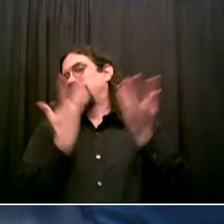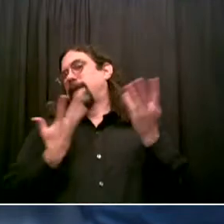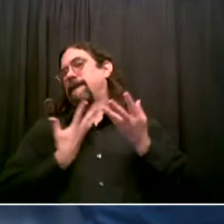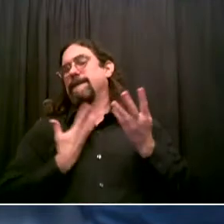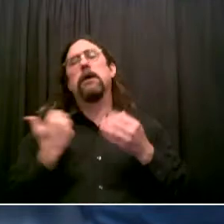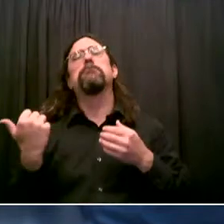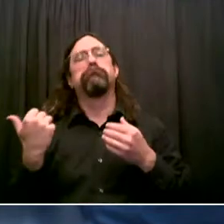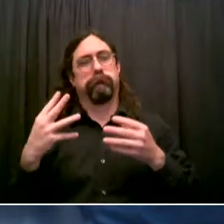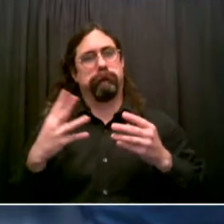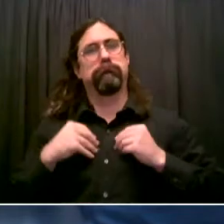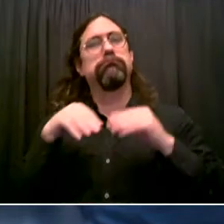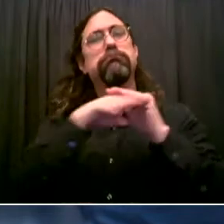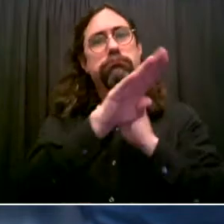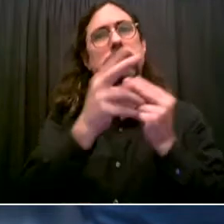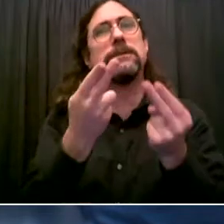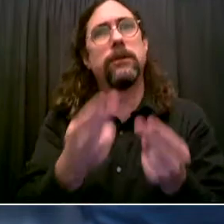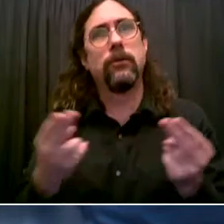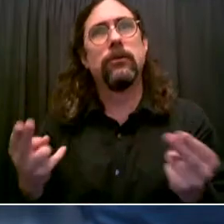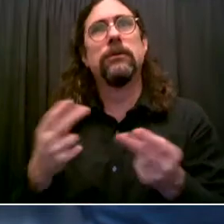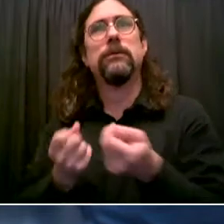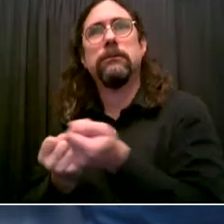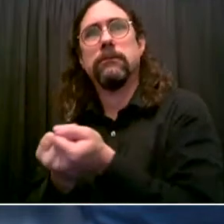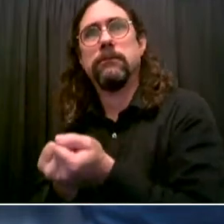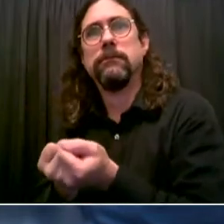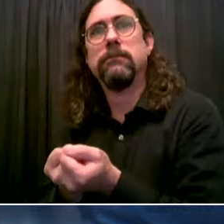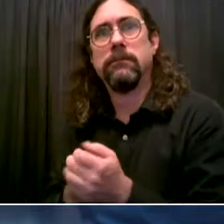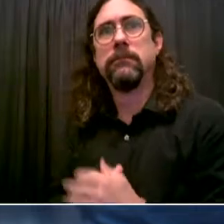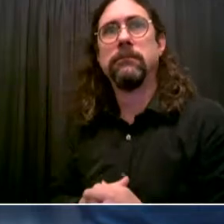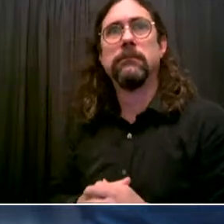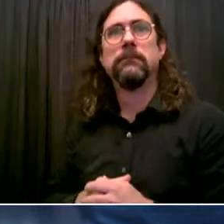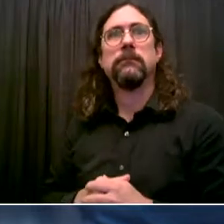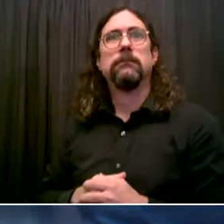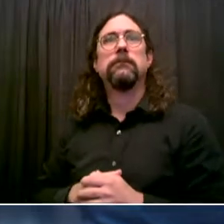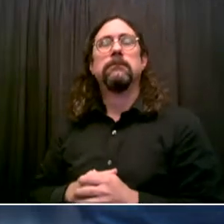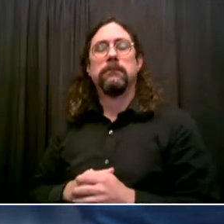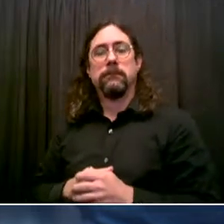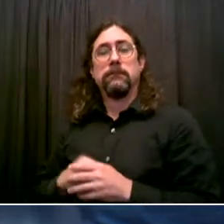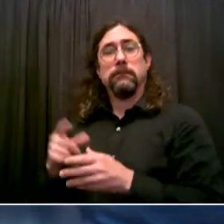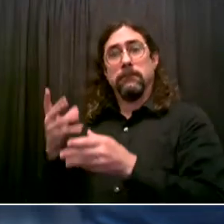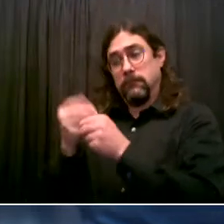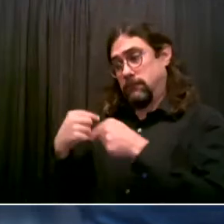INTO PERMANENT SHELTER AND PERMANENT HOUSING. 150,000 NEW YORKERS WHO WERE MHOESLES WERE